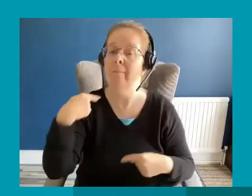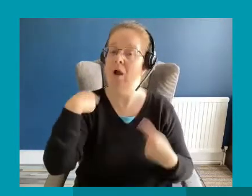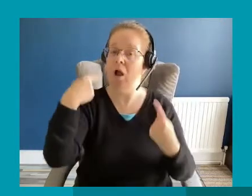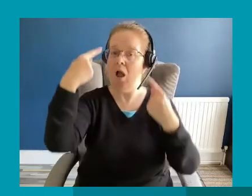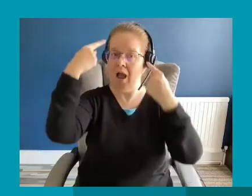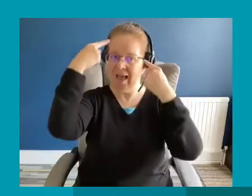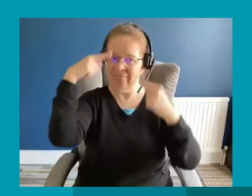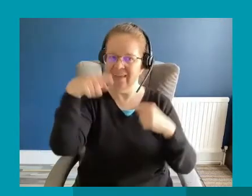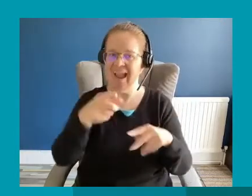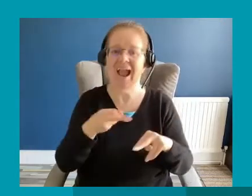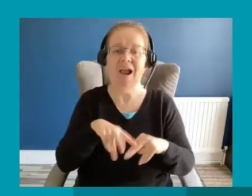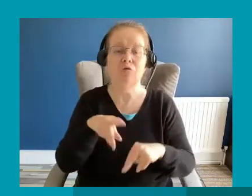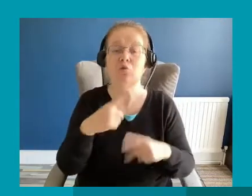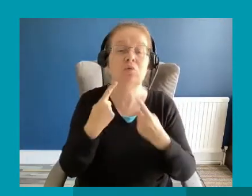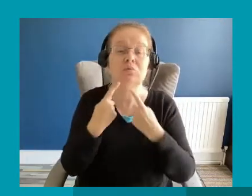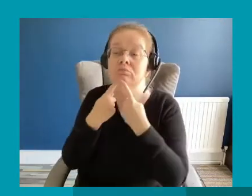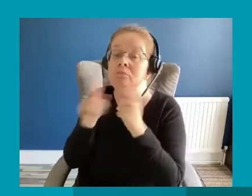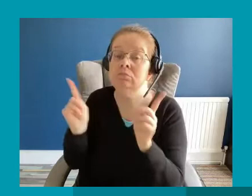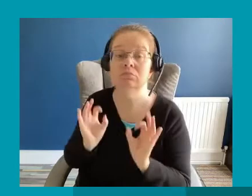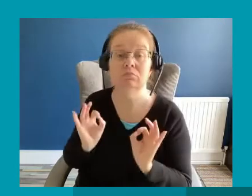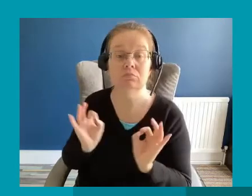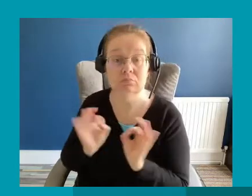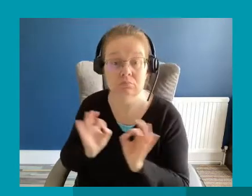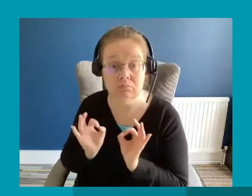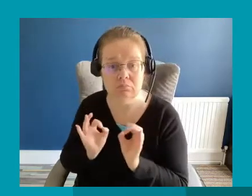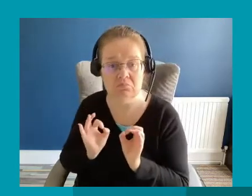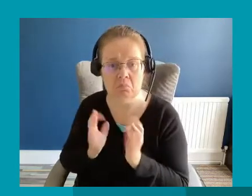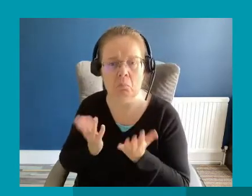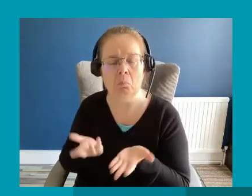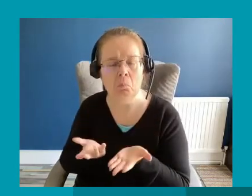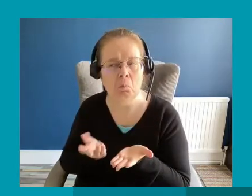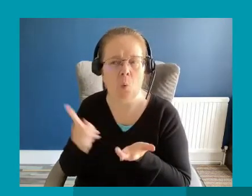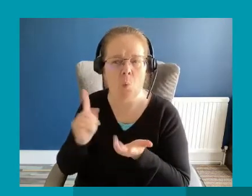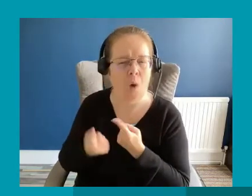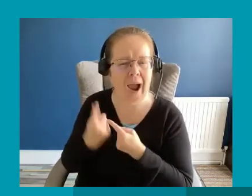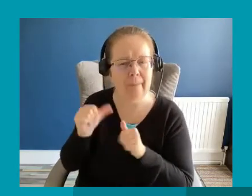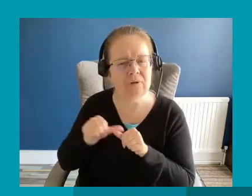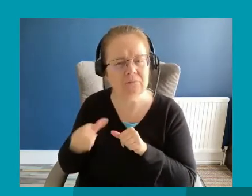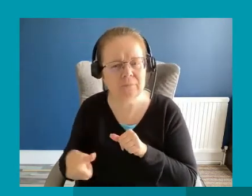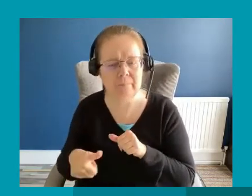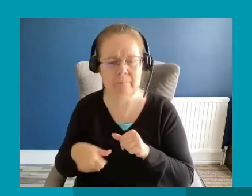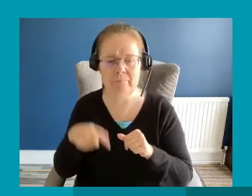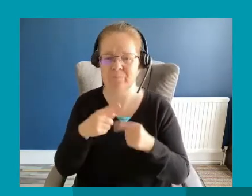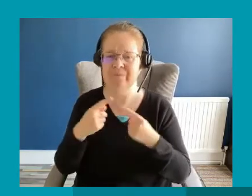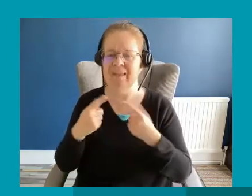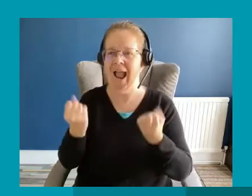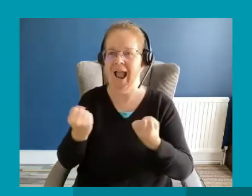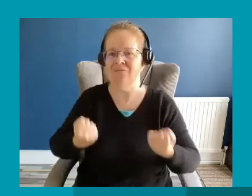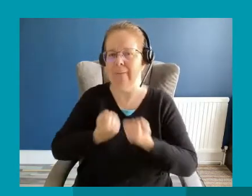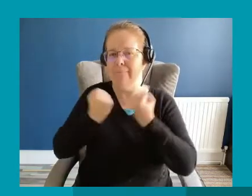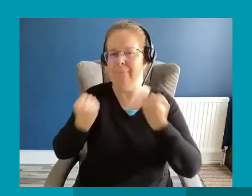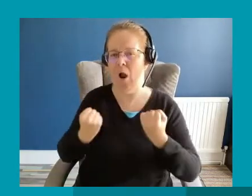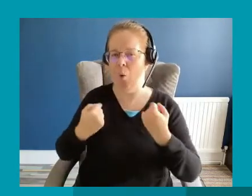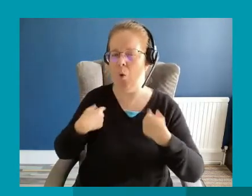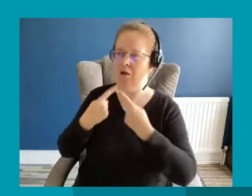the consequences of not disclosing. There's a lot of power in discussing and disclosing your disability to an employer or recruiter,